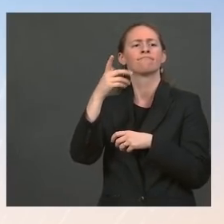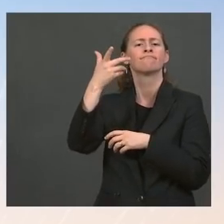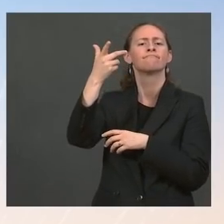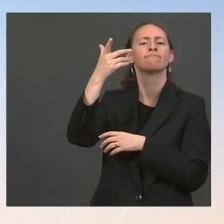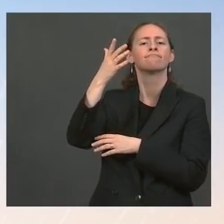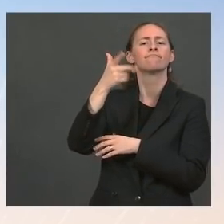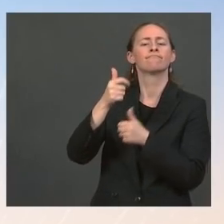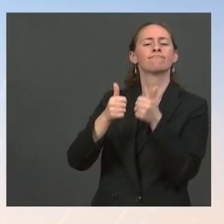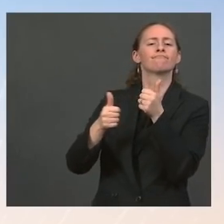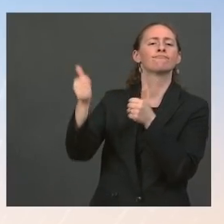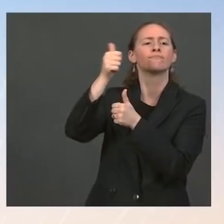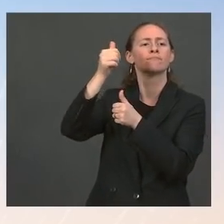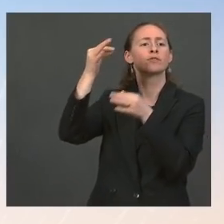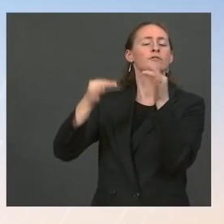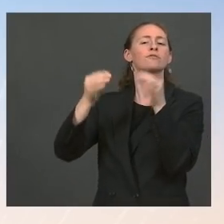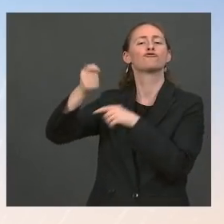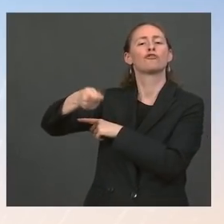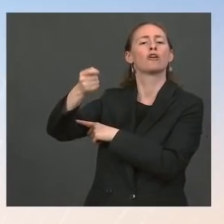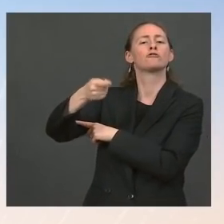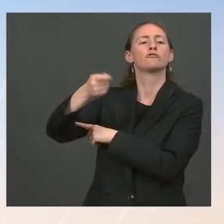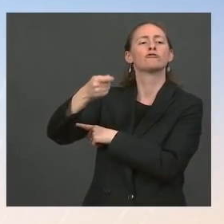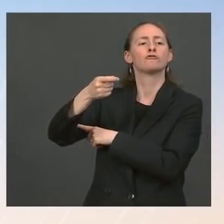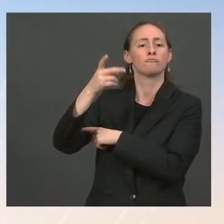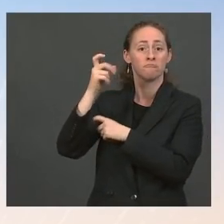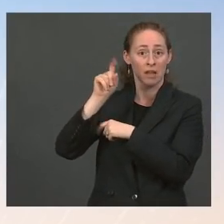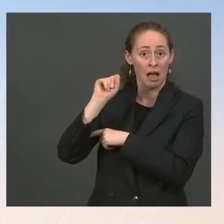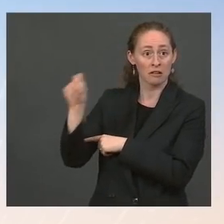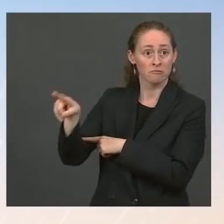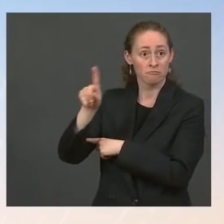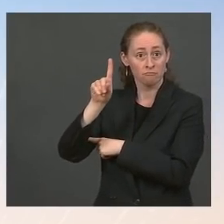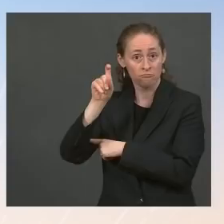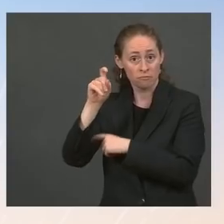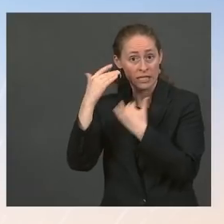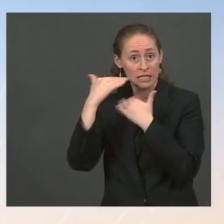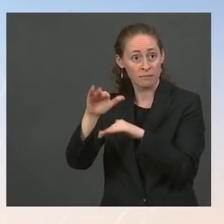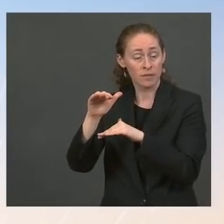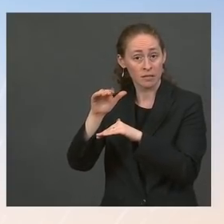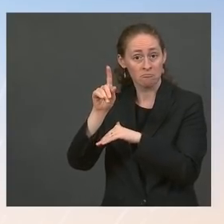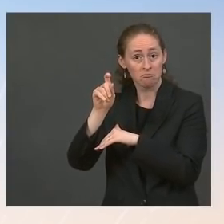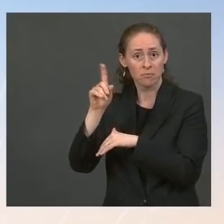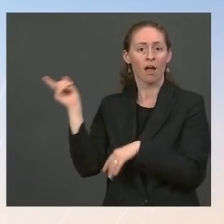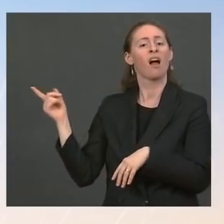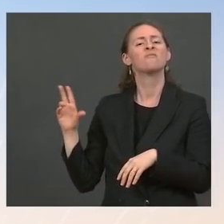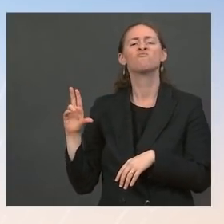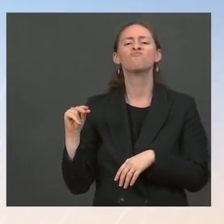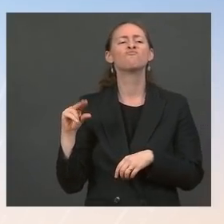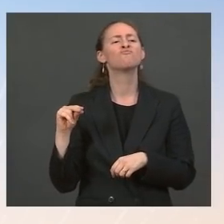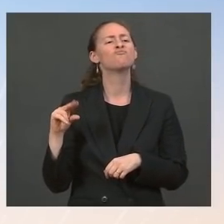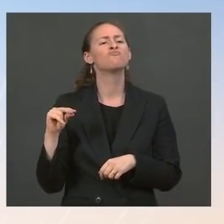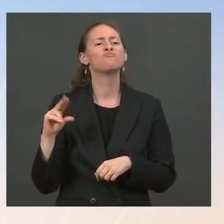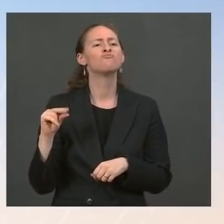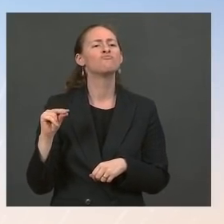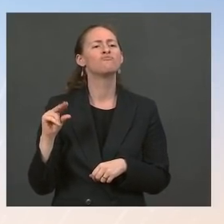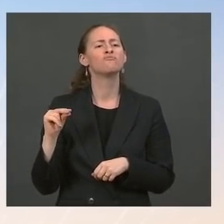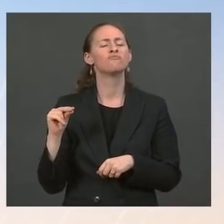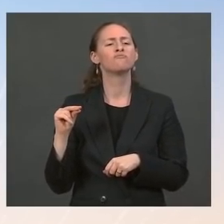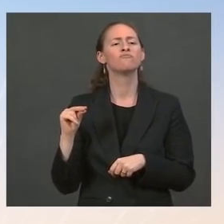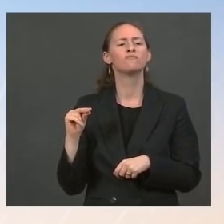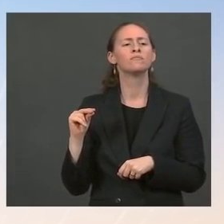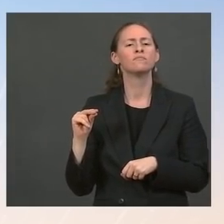He talked about that during the campaign season. But that appears to be the area in that draft report materials last week that has,